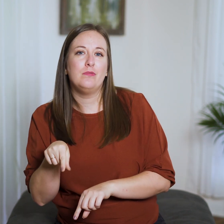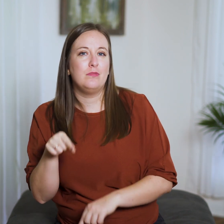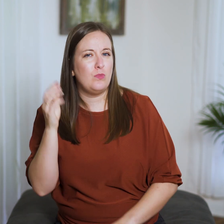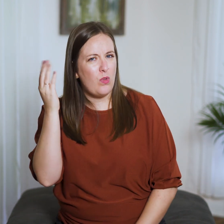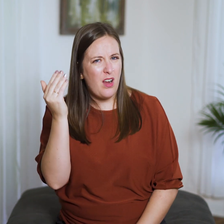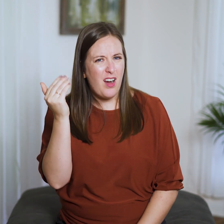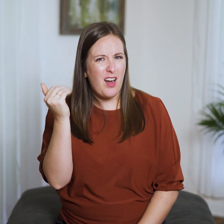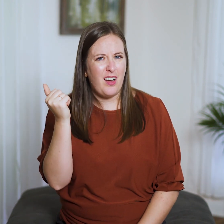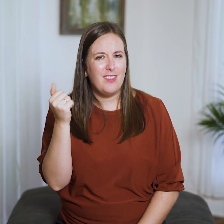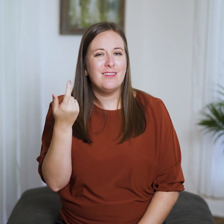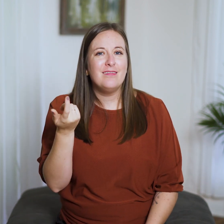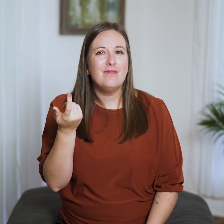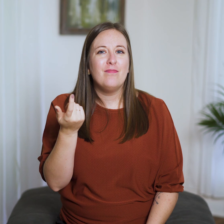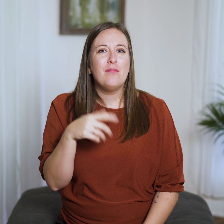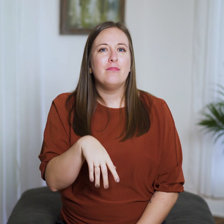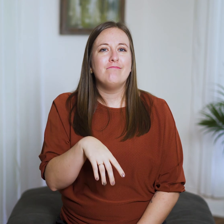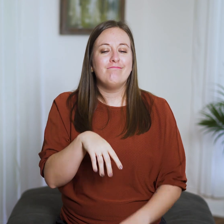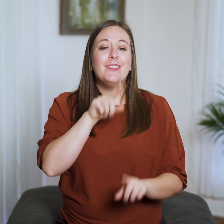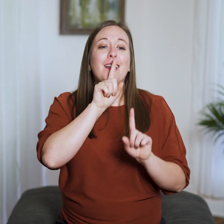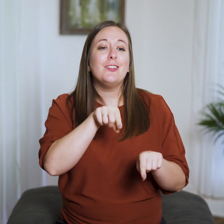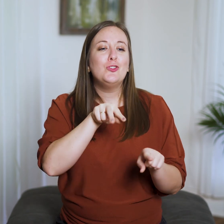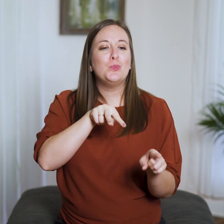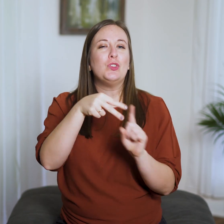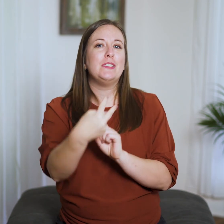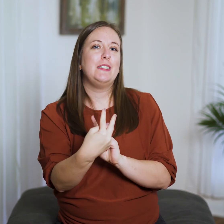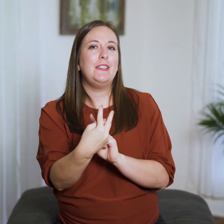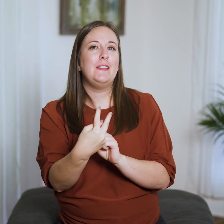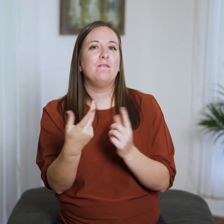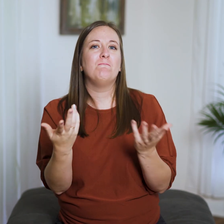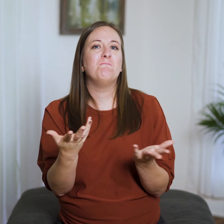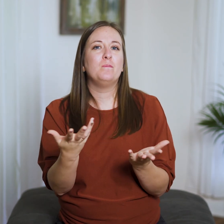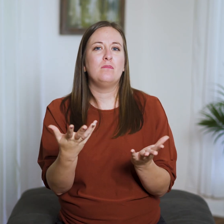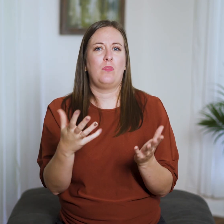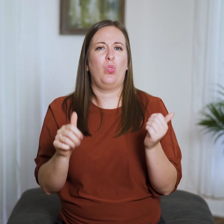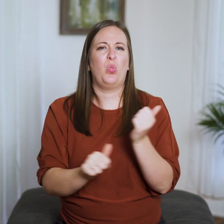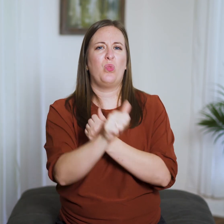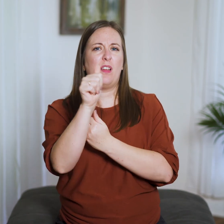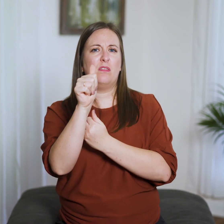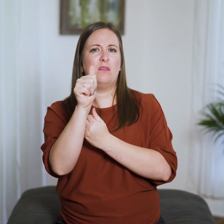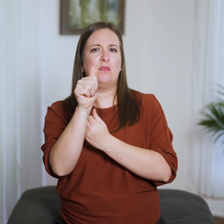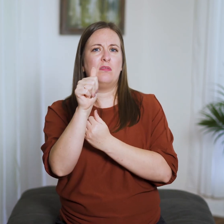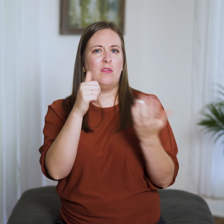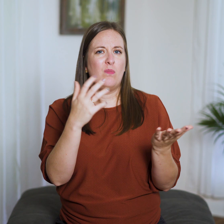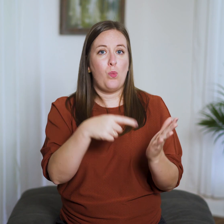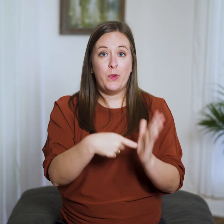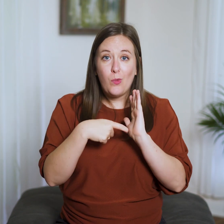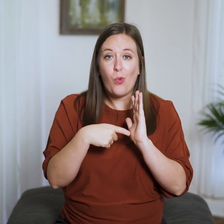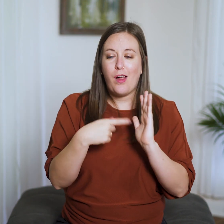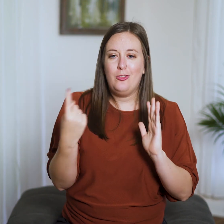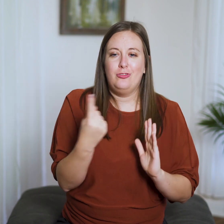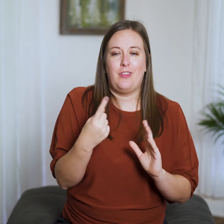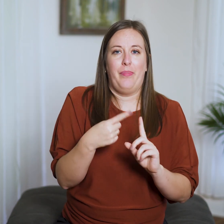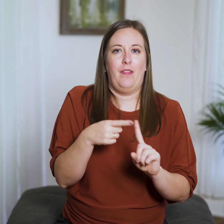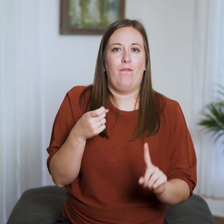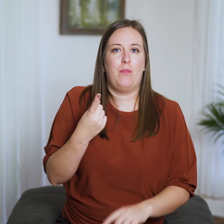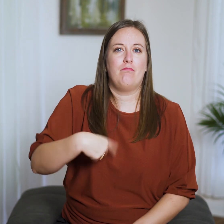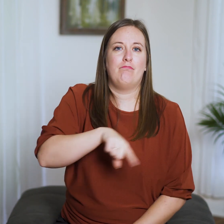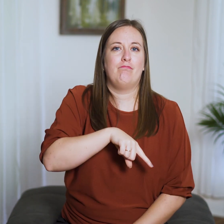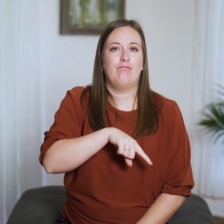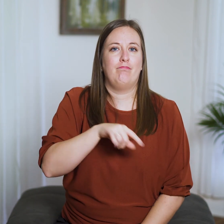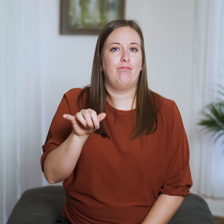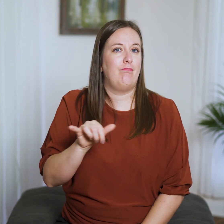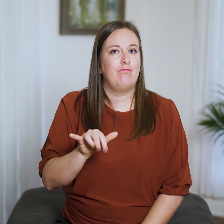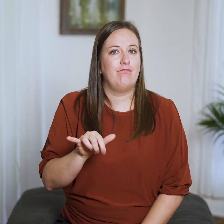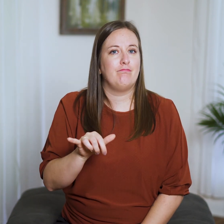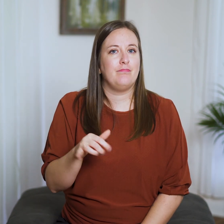answers are a threat, because they require something of us—